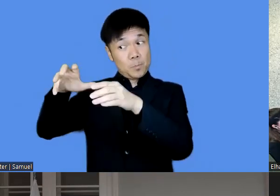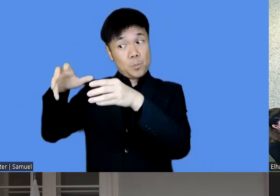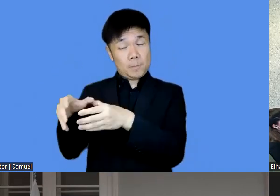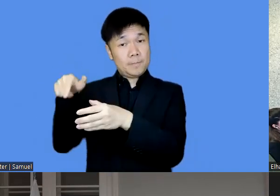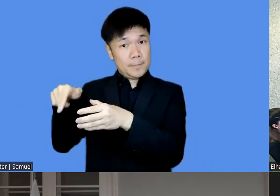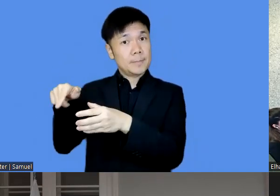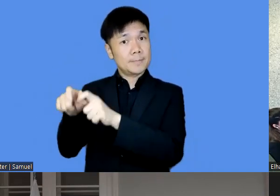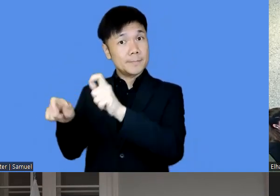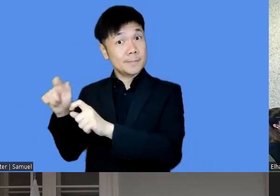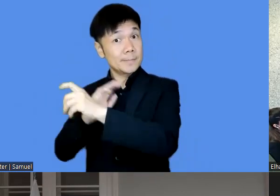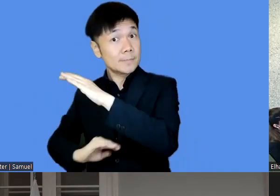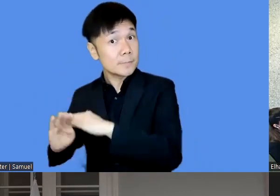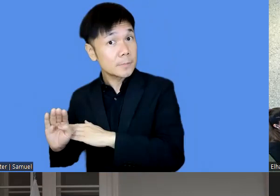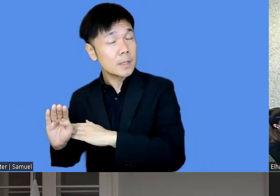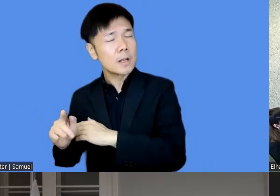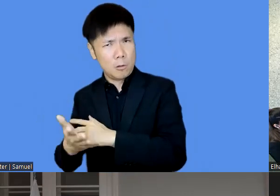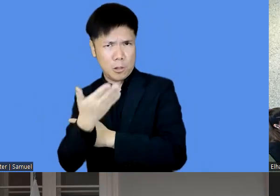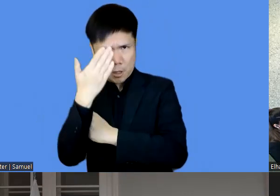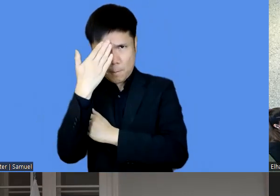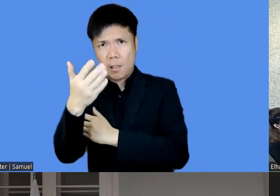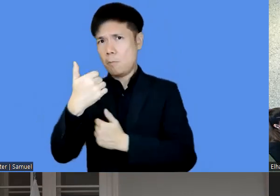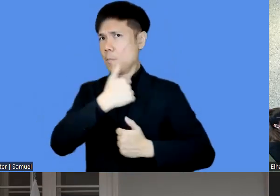the disability, the military should represent that in their trainings.